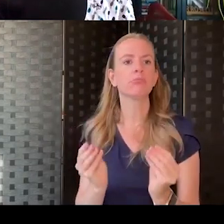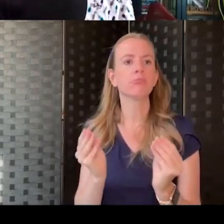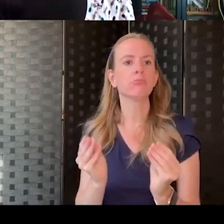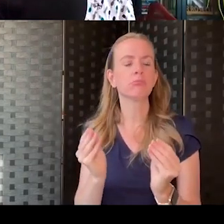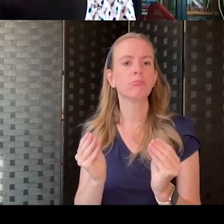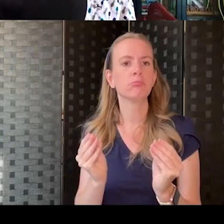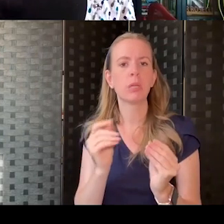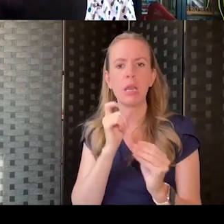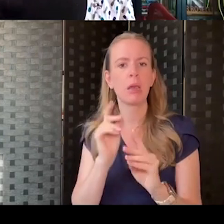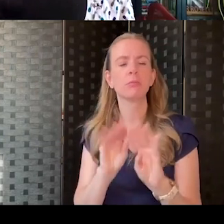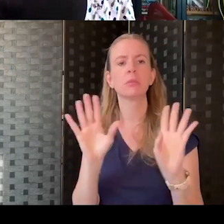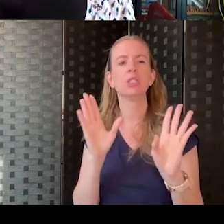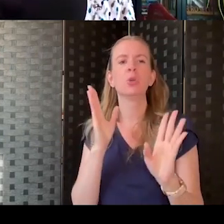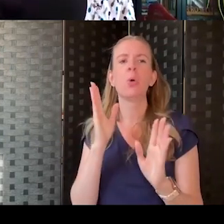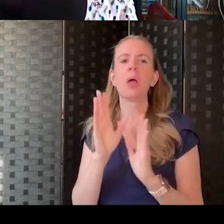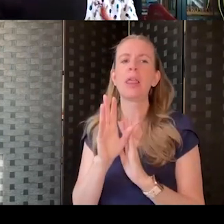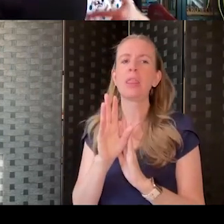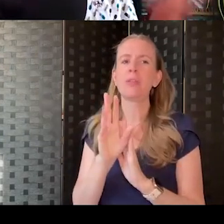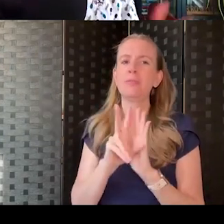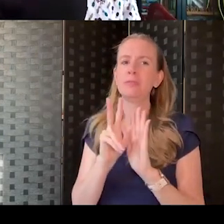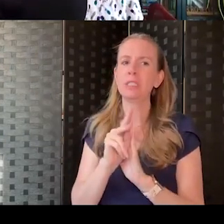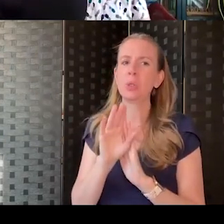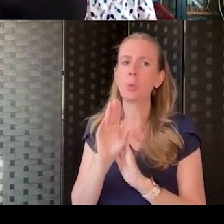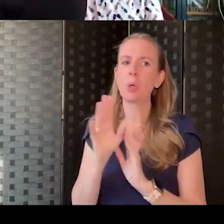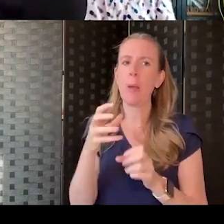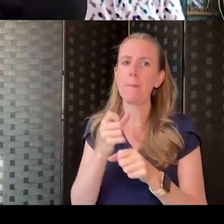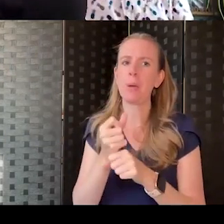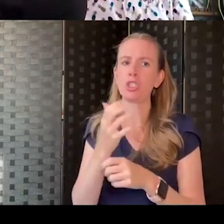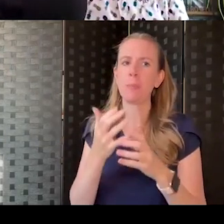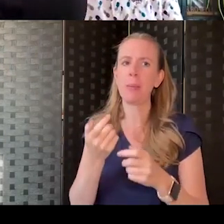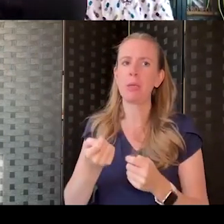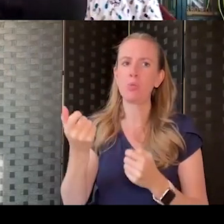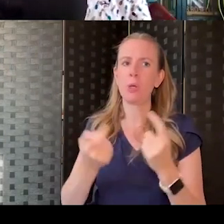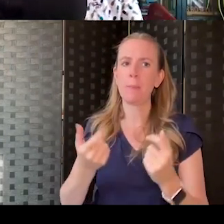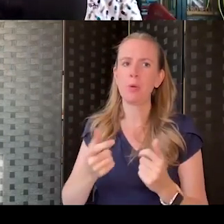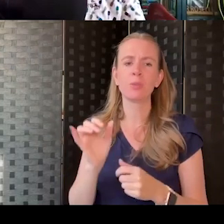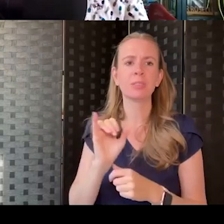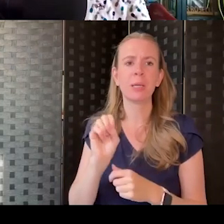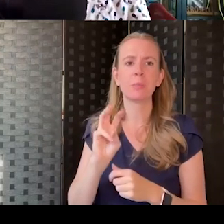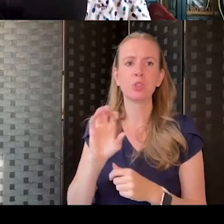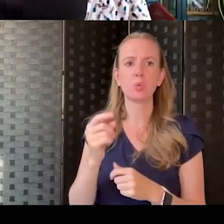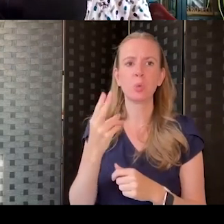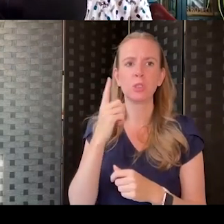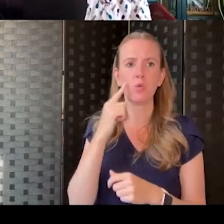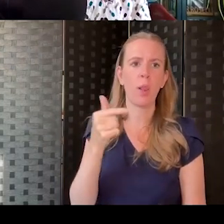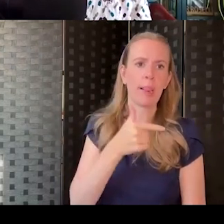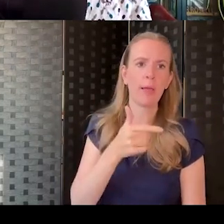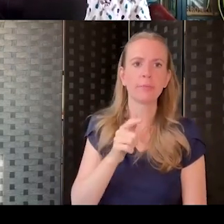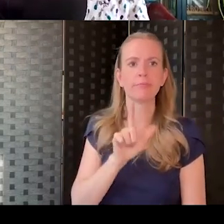the video compression might have eaten them, just like this wish of each scrolling left and right.